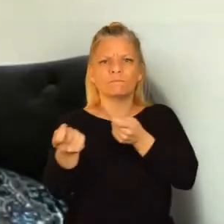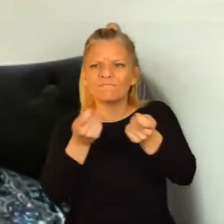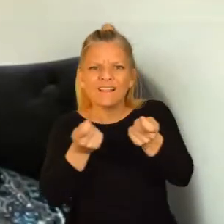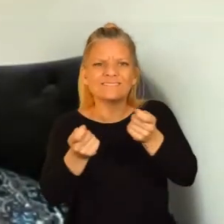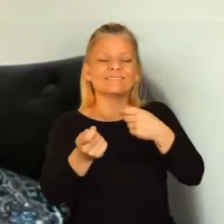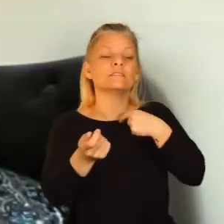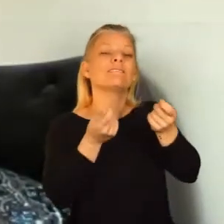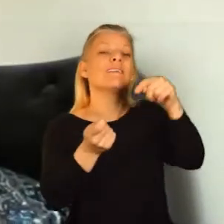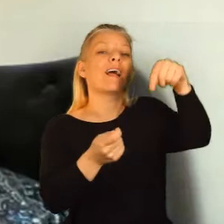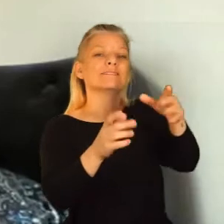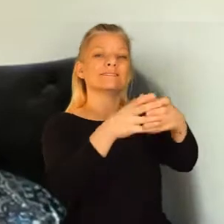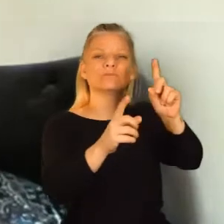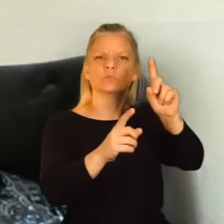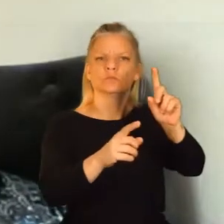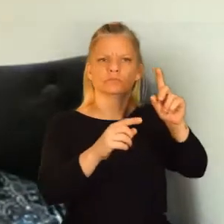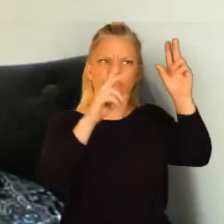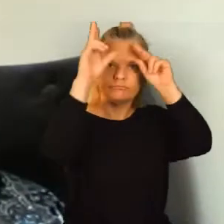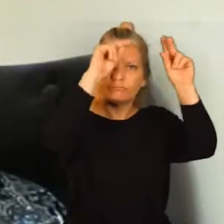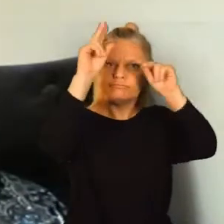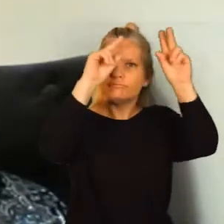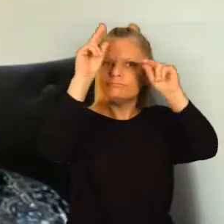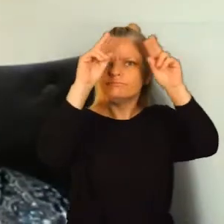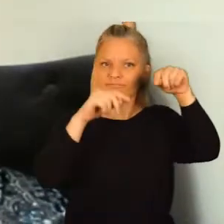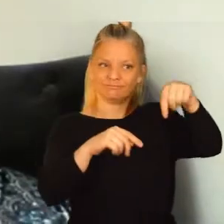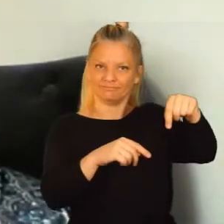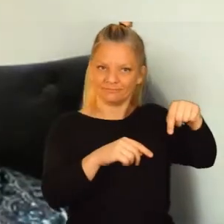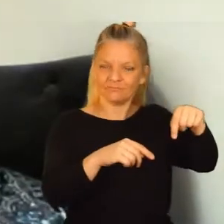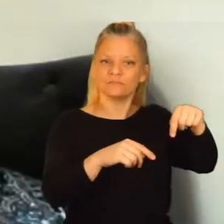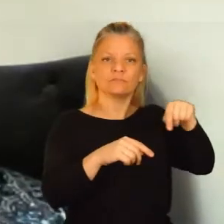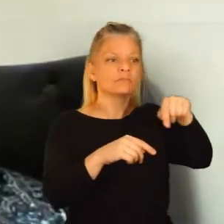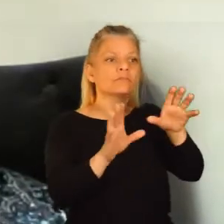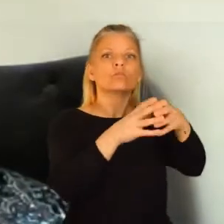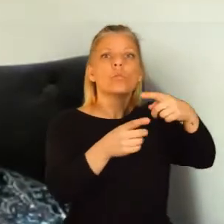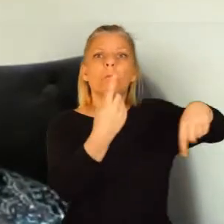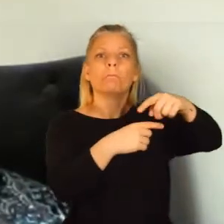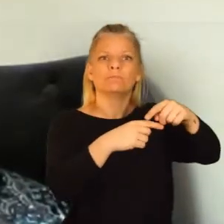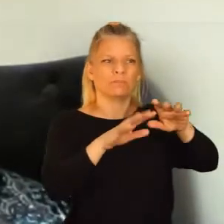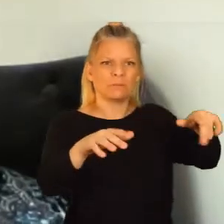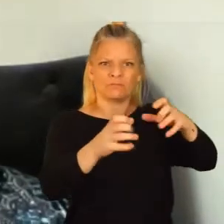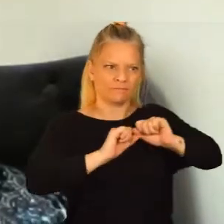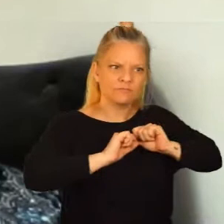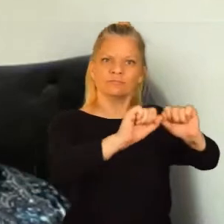so they're groups for people that have voices visions and other sensory experiences and it's